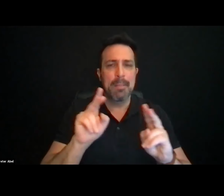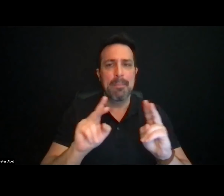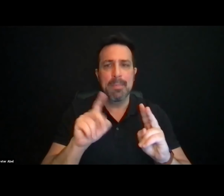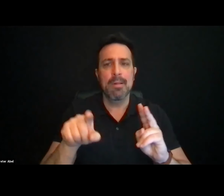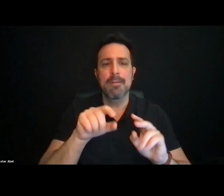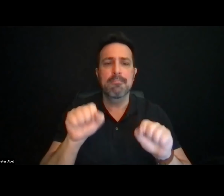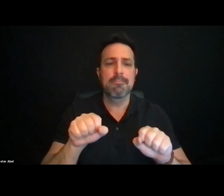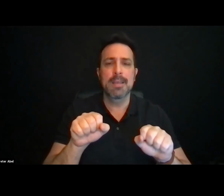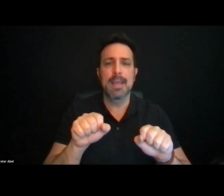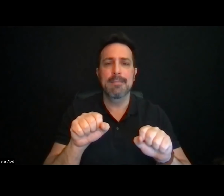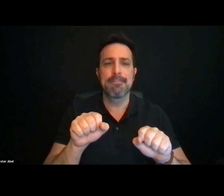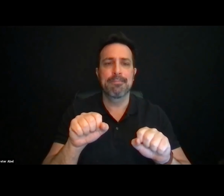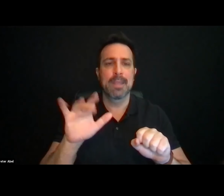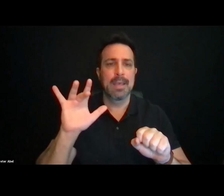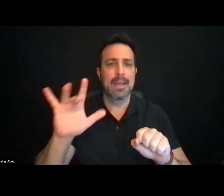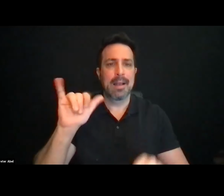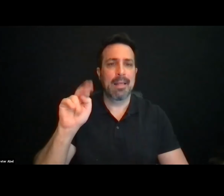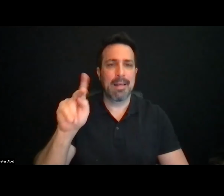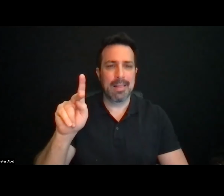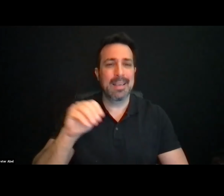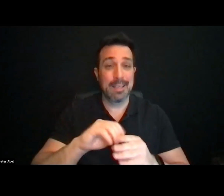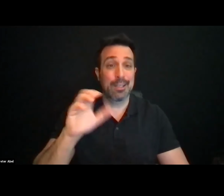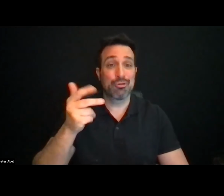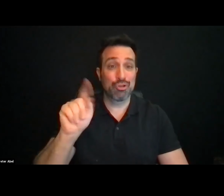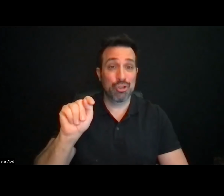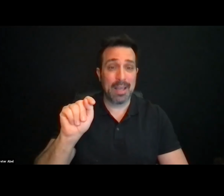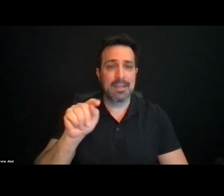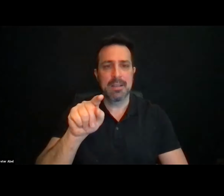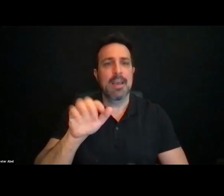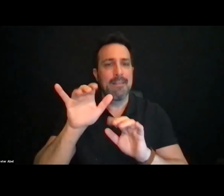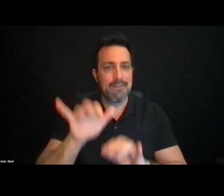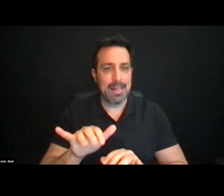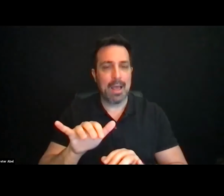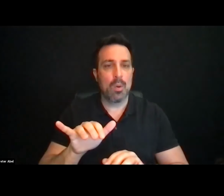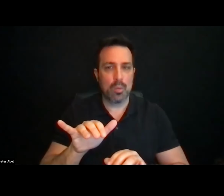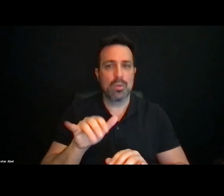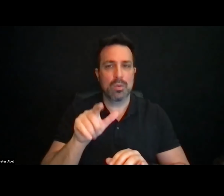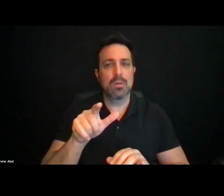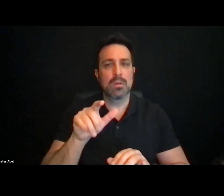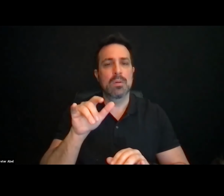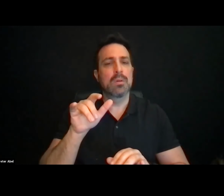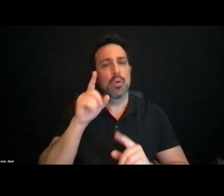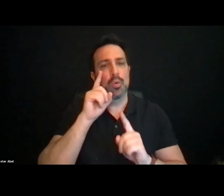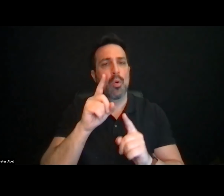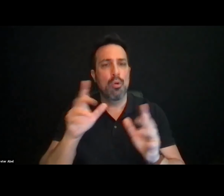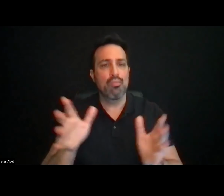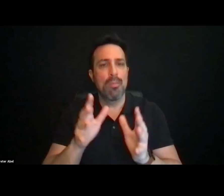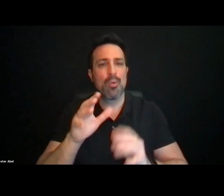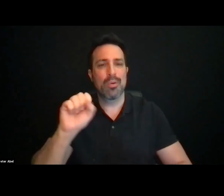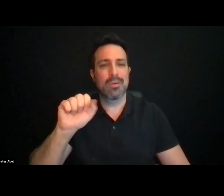he and him. I'm going to get started with the panel shortly but before we do that, I was hoping